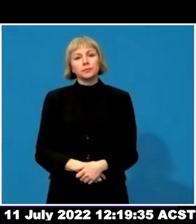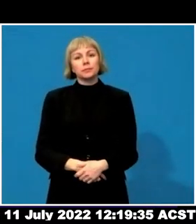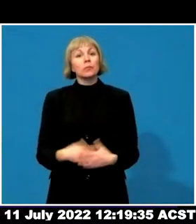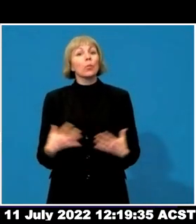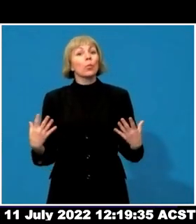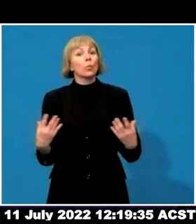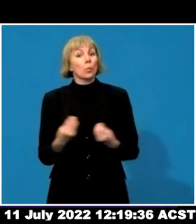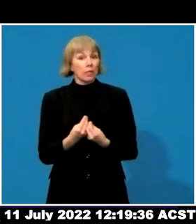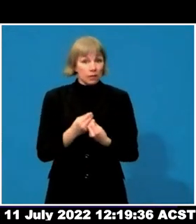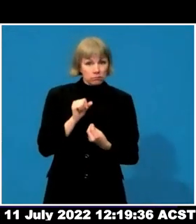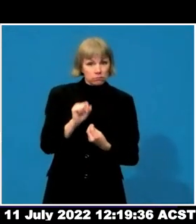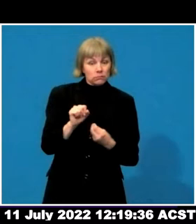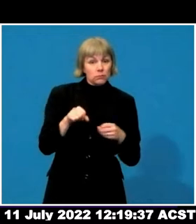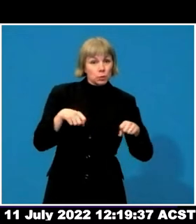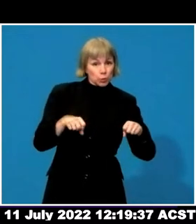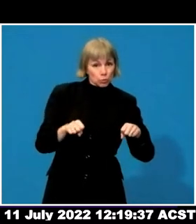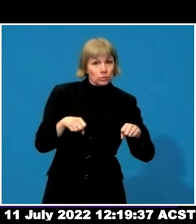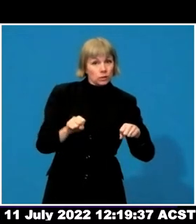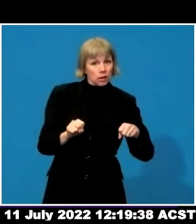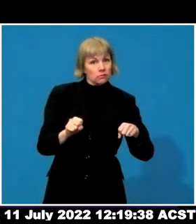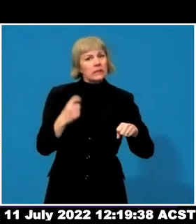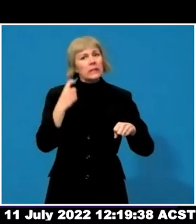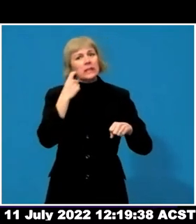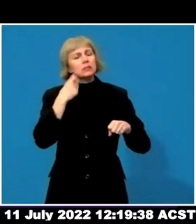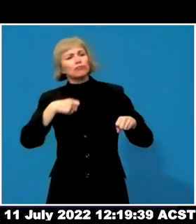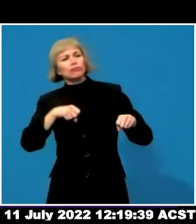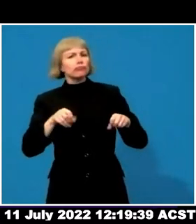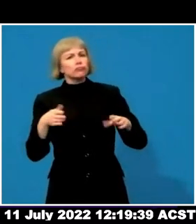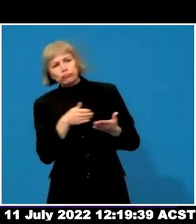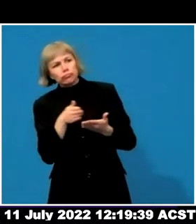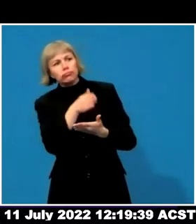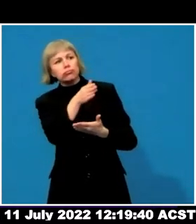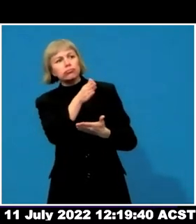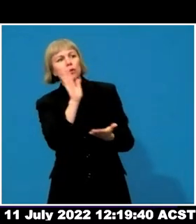is it easy to get up to town from home? To the shops? DAISY: Yep, yep.